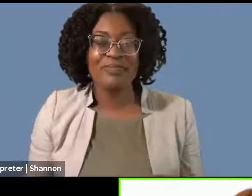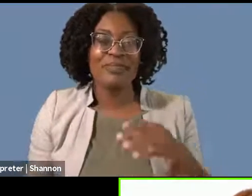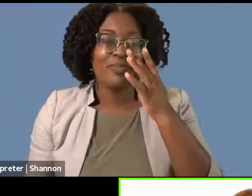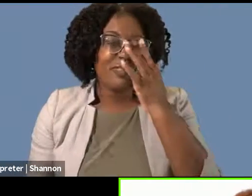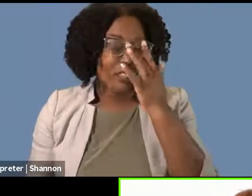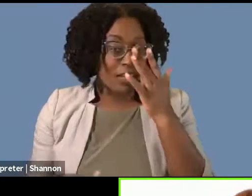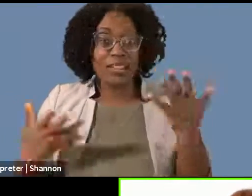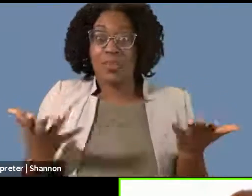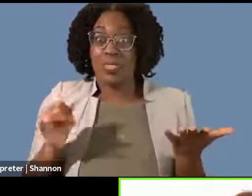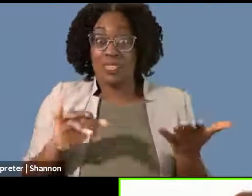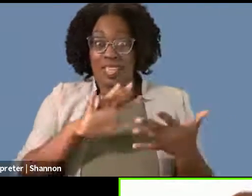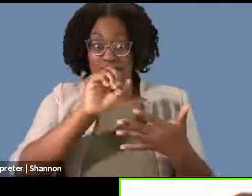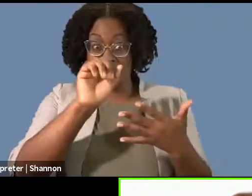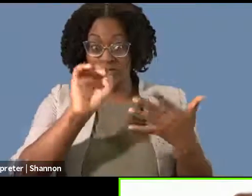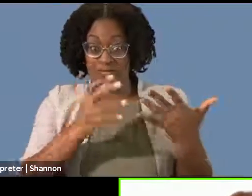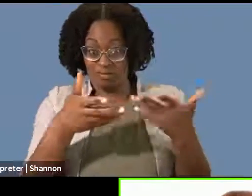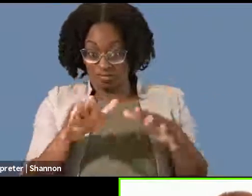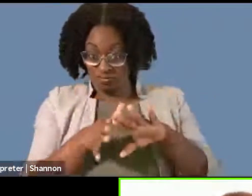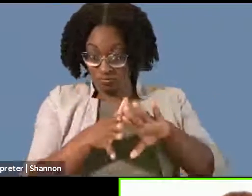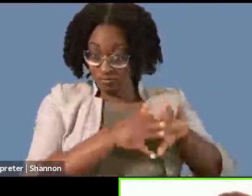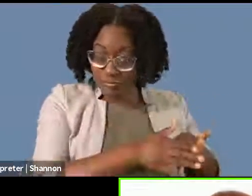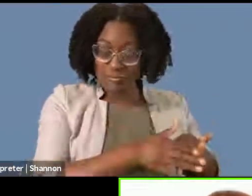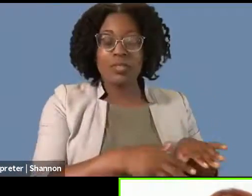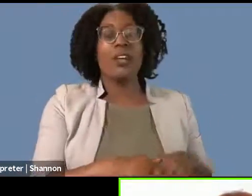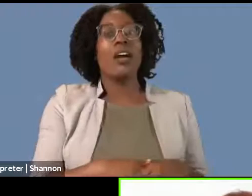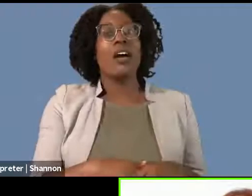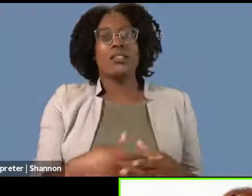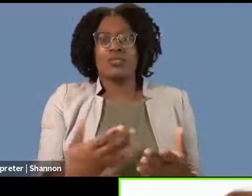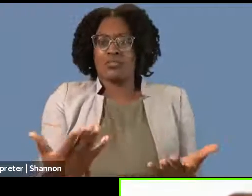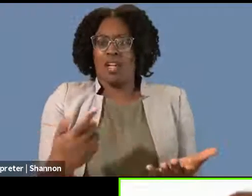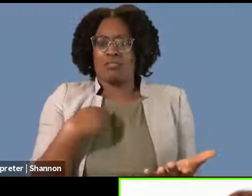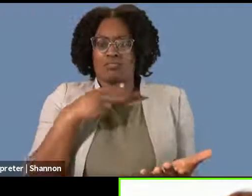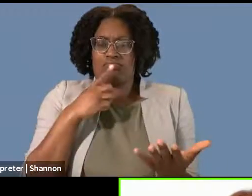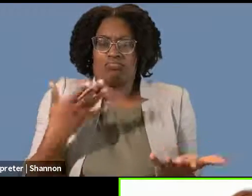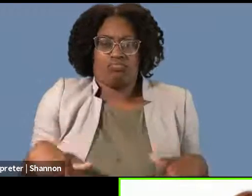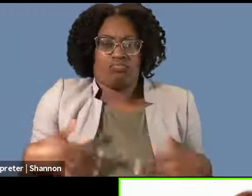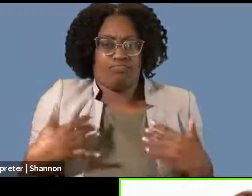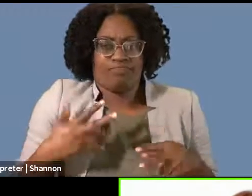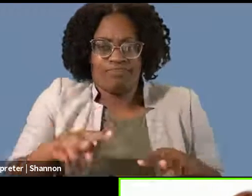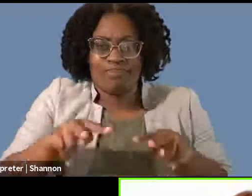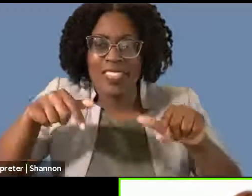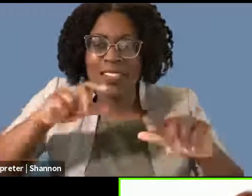empathy in the world. Straight up. Like I think that would change the world considerably.